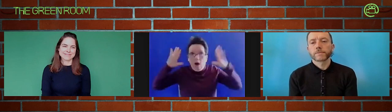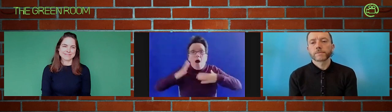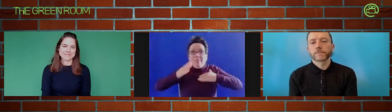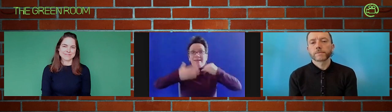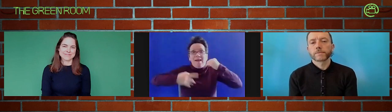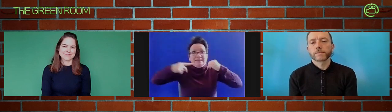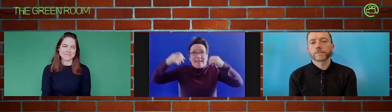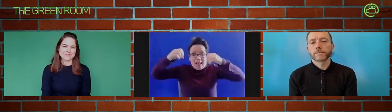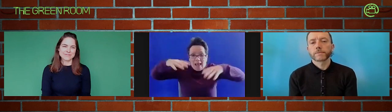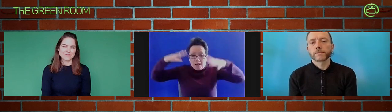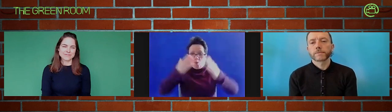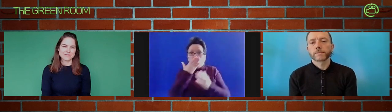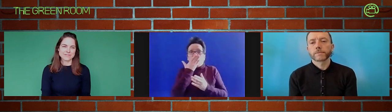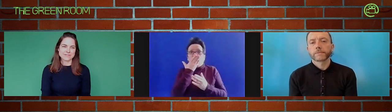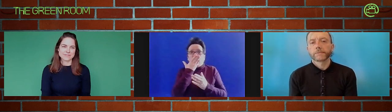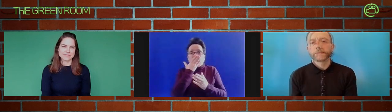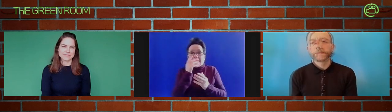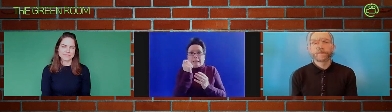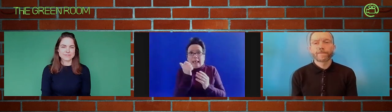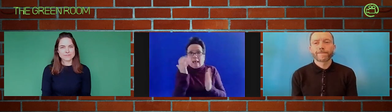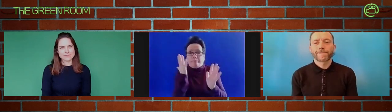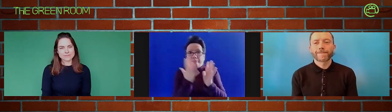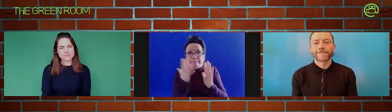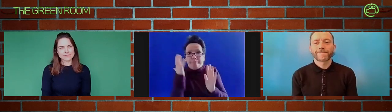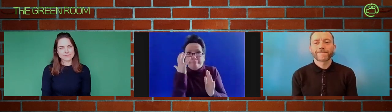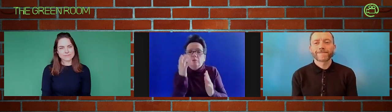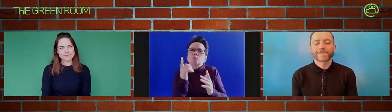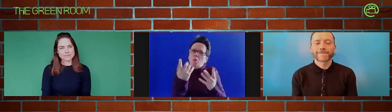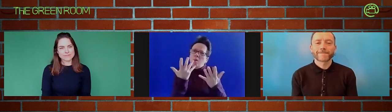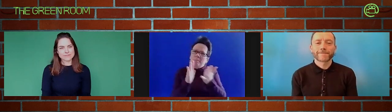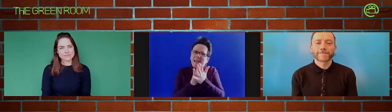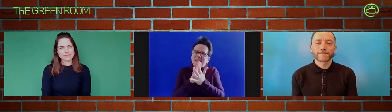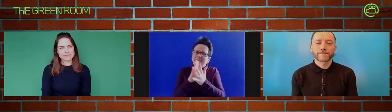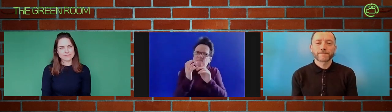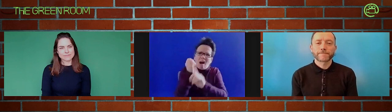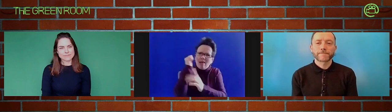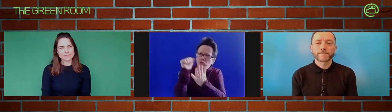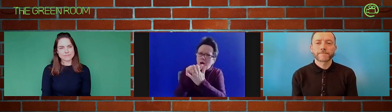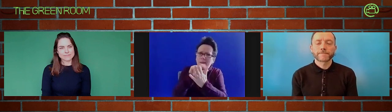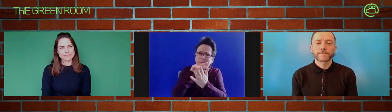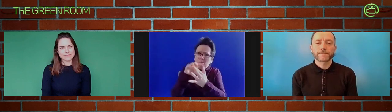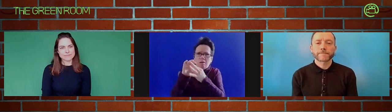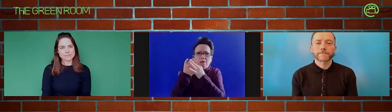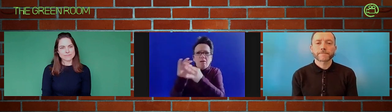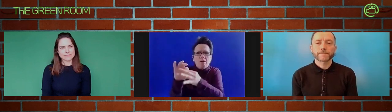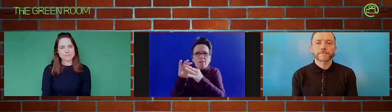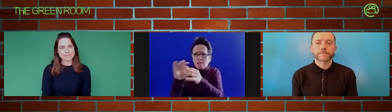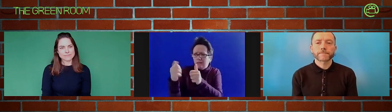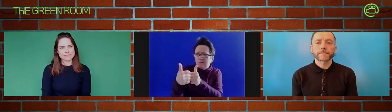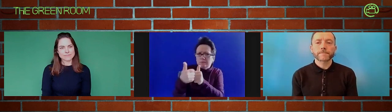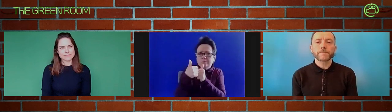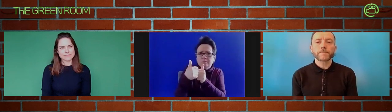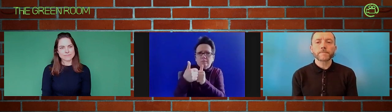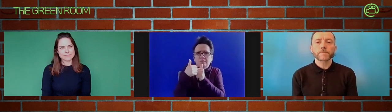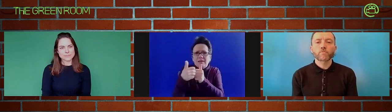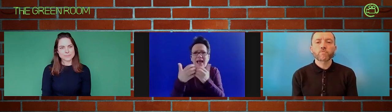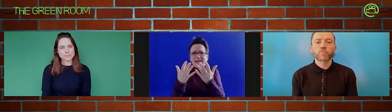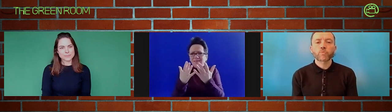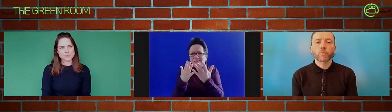So it's finding those allies and finding that support and just getting in those rooms in terms of shadowing